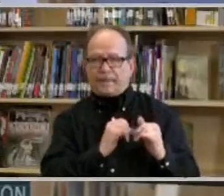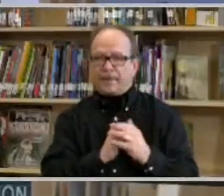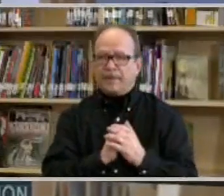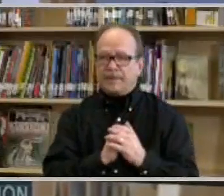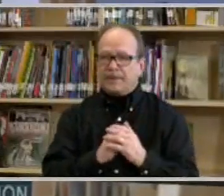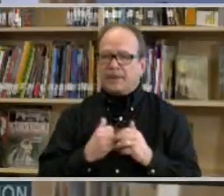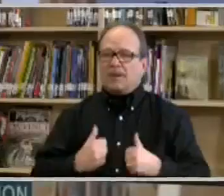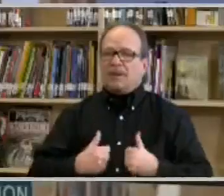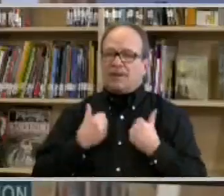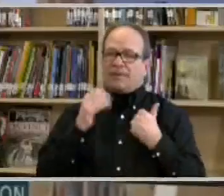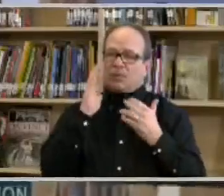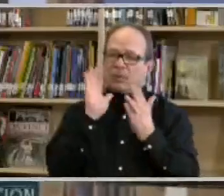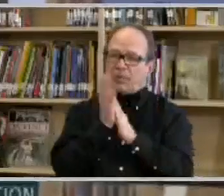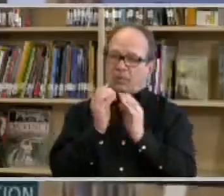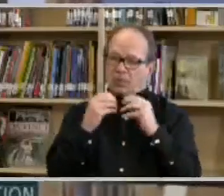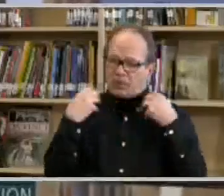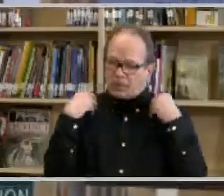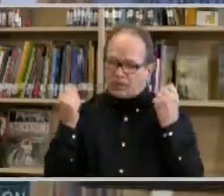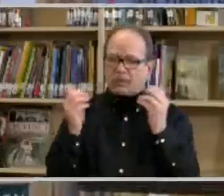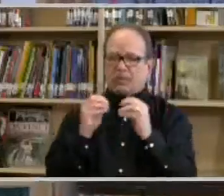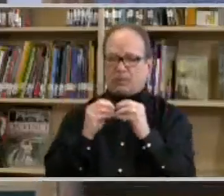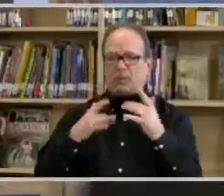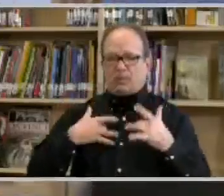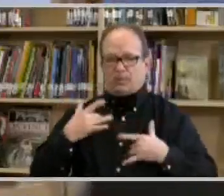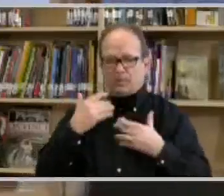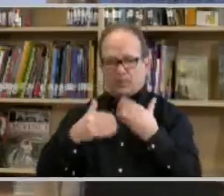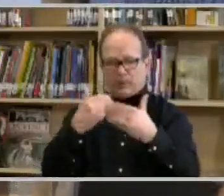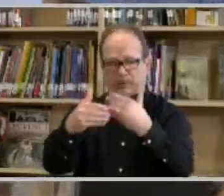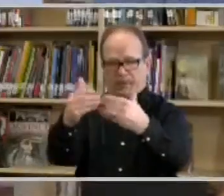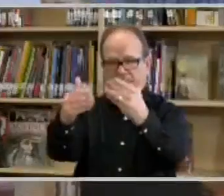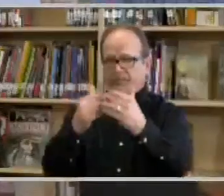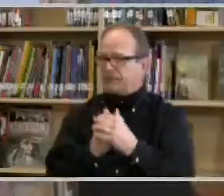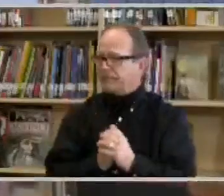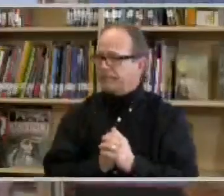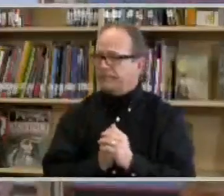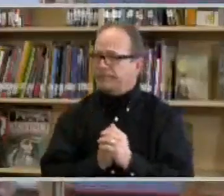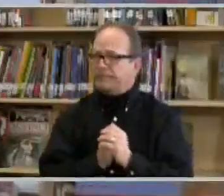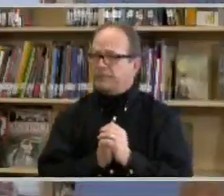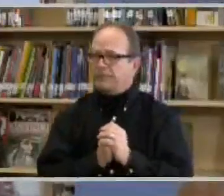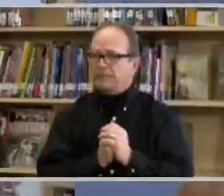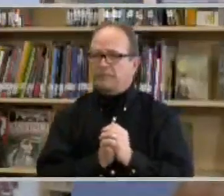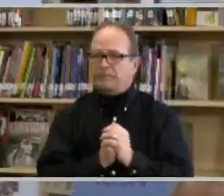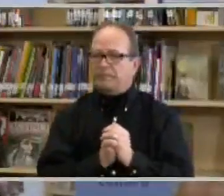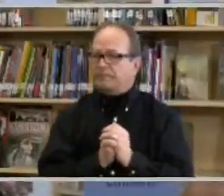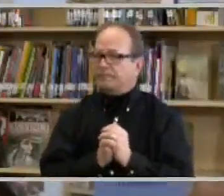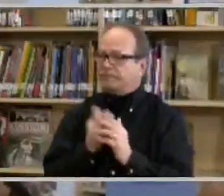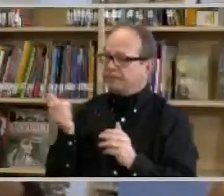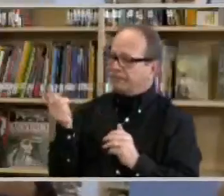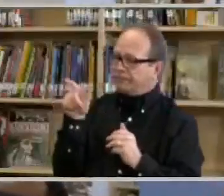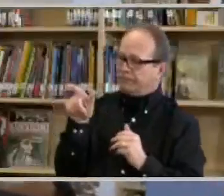MORE HARMONY IN OUR COMMUNITY AND MUCH MORE PRODUCTIVE LIFE AND HEALTHY LIFE AS WELL. OKAY.